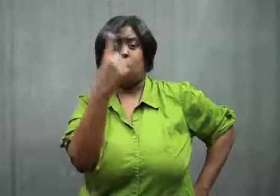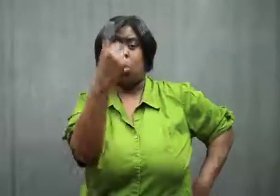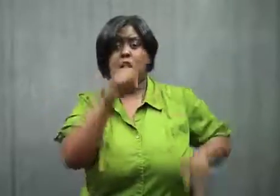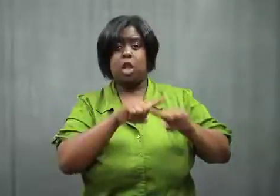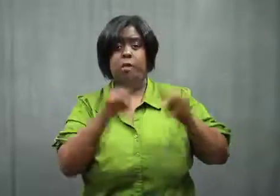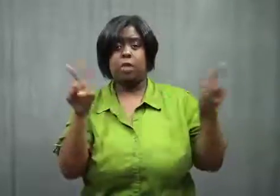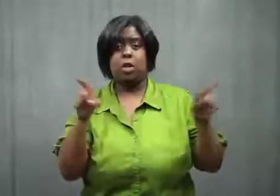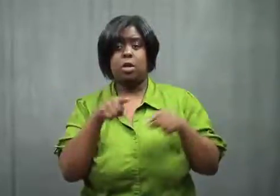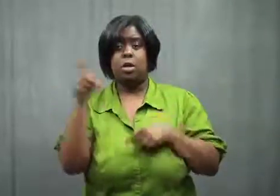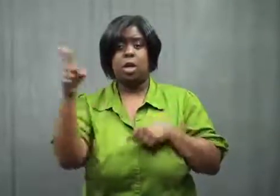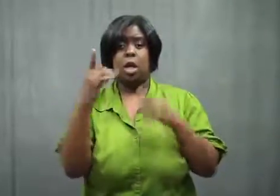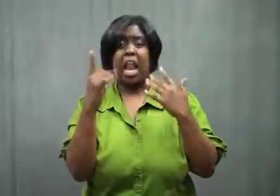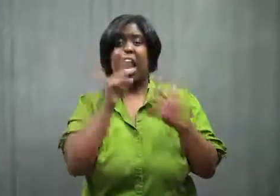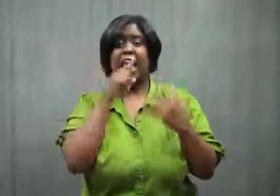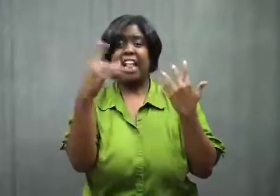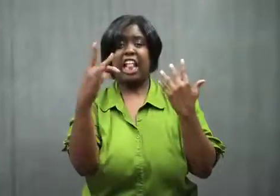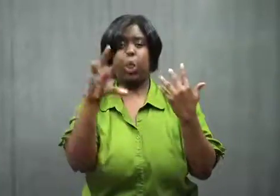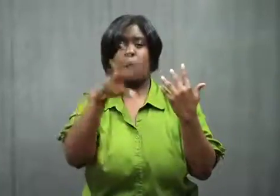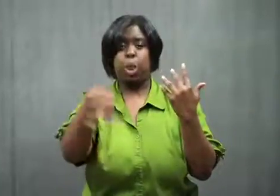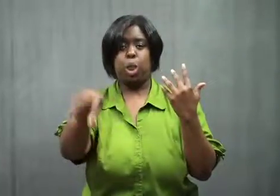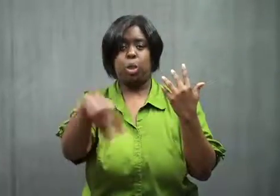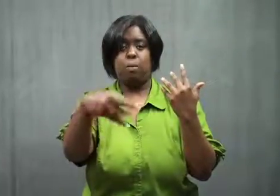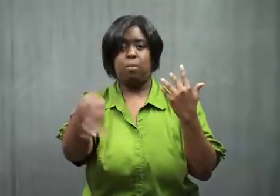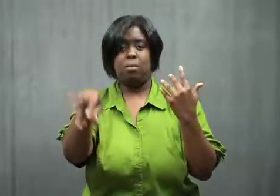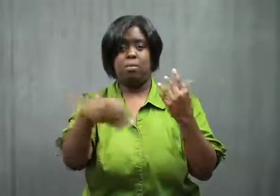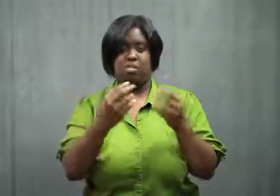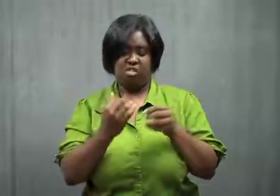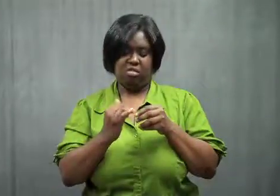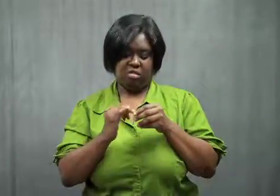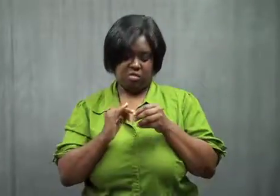The only difference was one car had a dangling headlight.